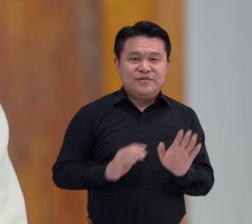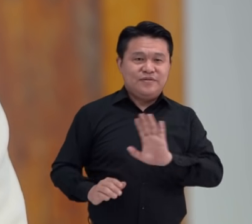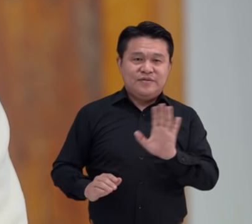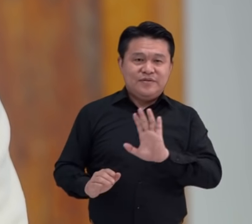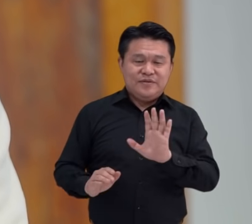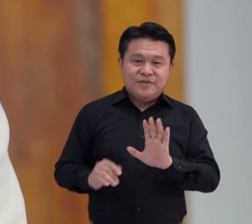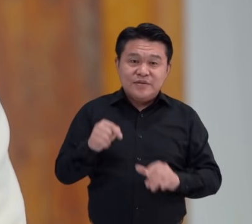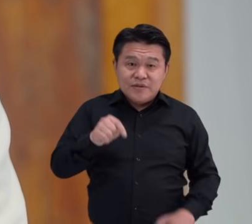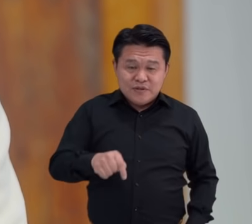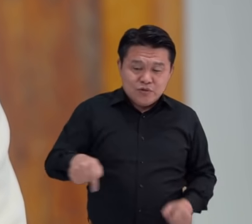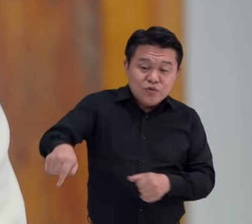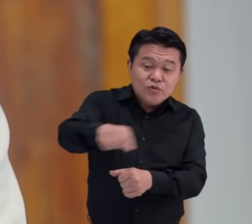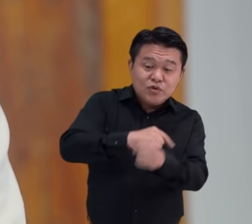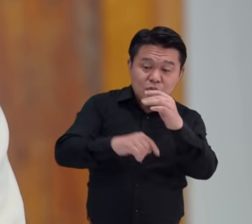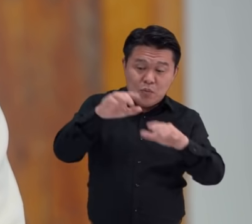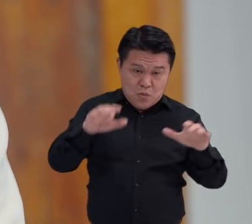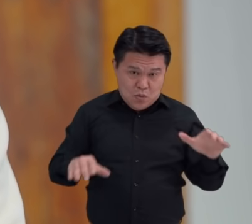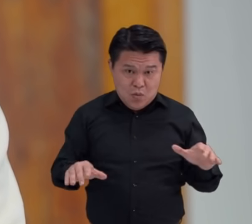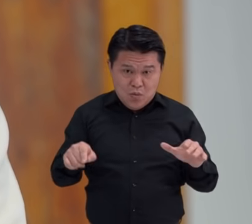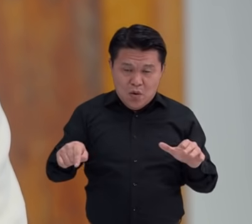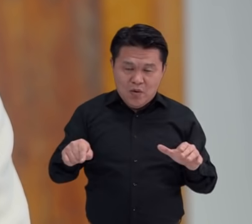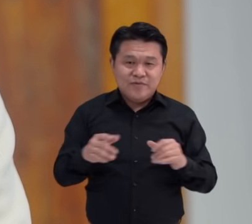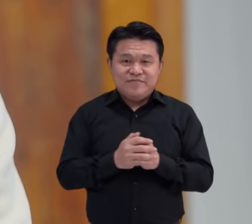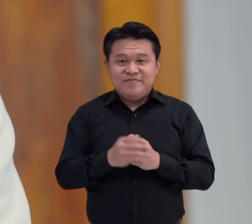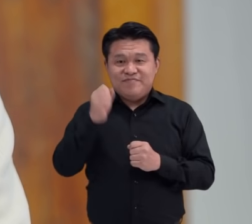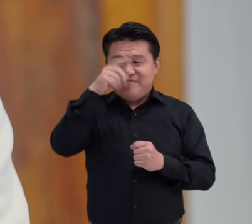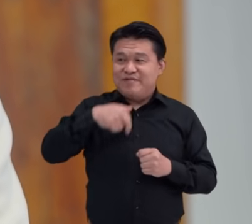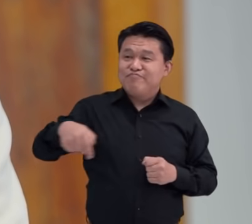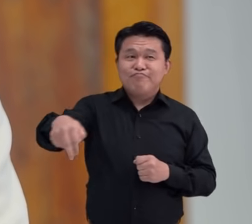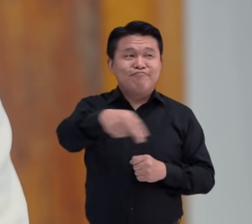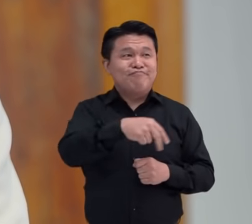but also the entire area of Bukchon Hanok Village.